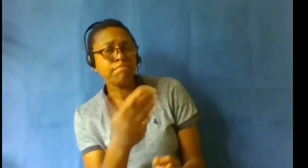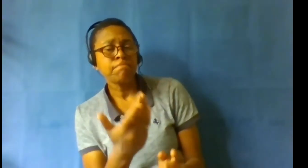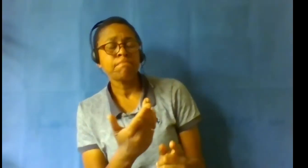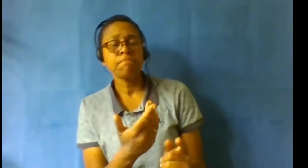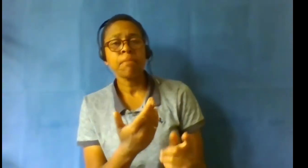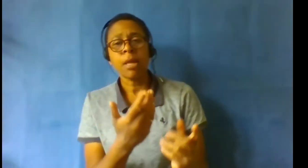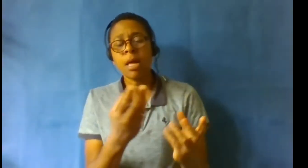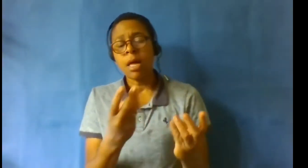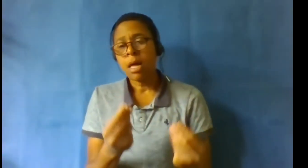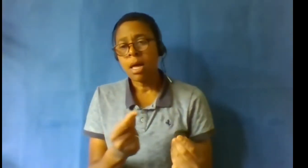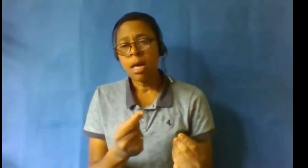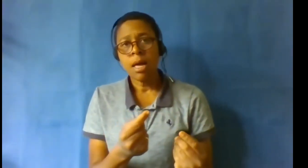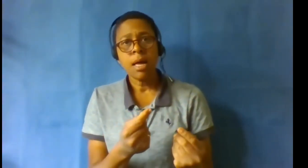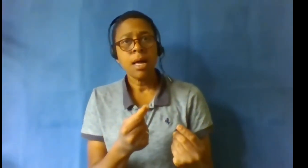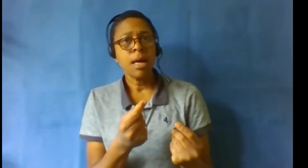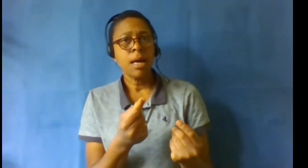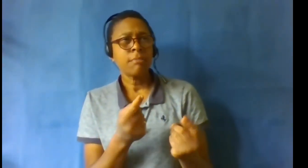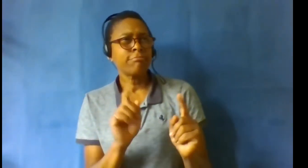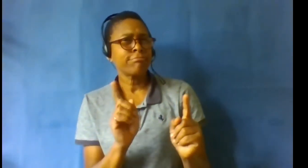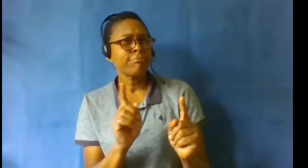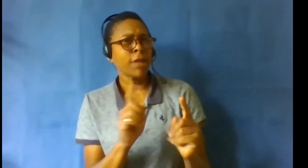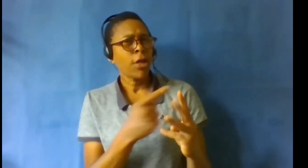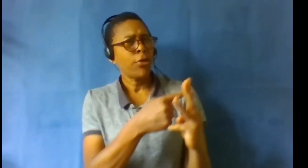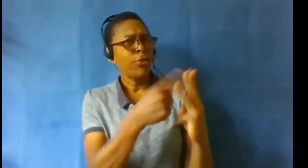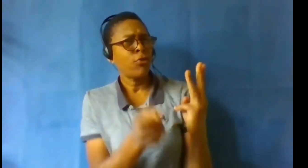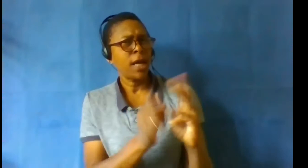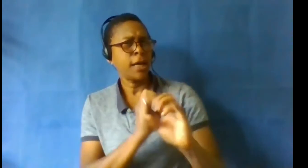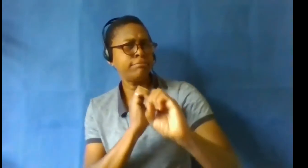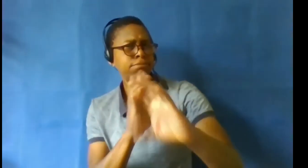similarities across those papers so thinking about things like